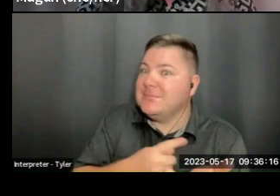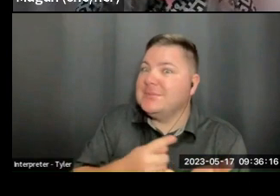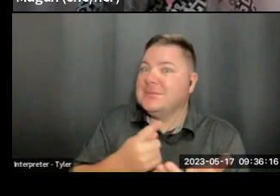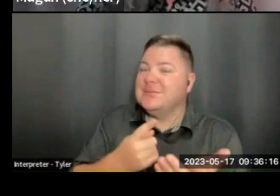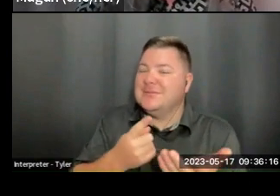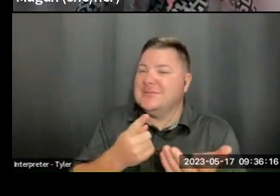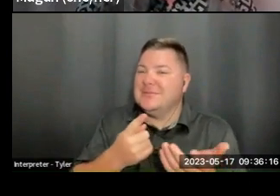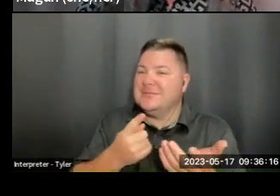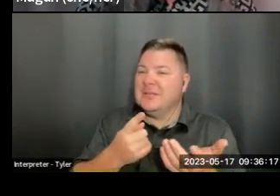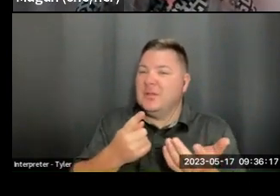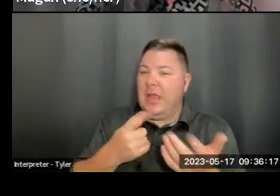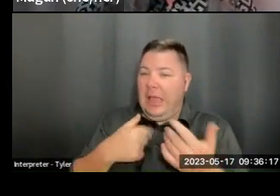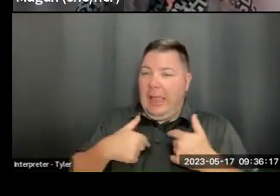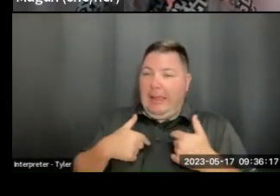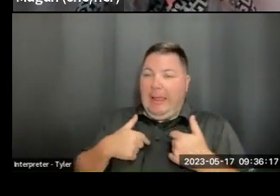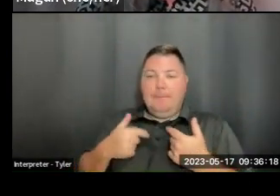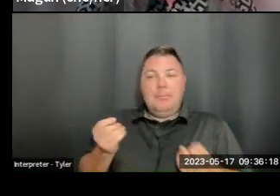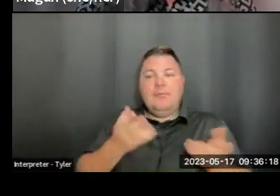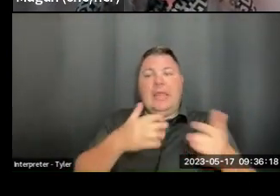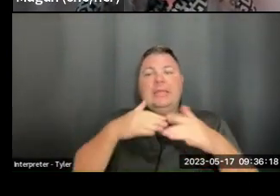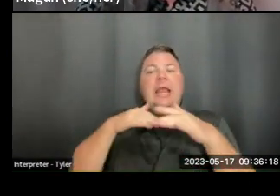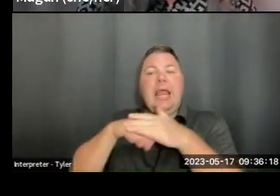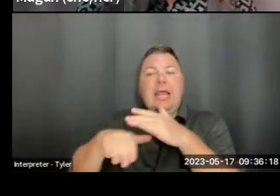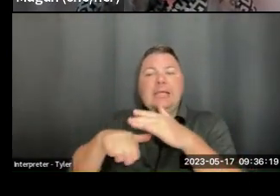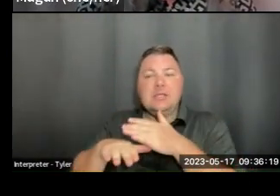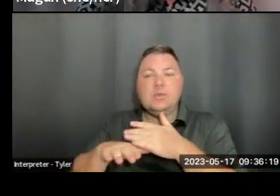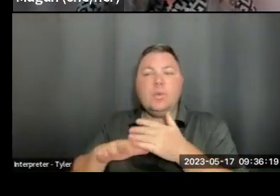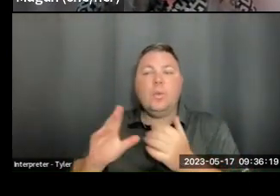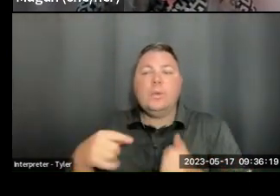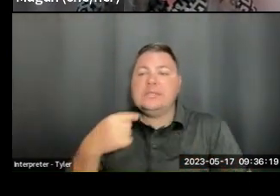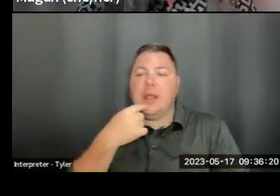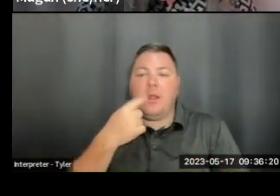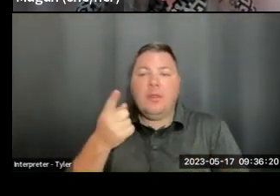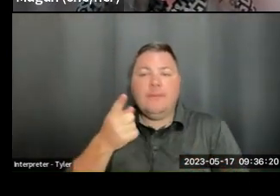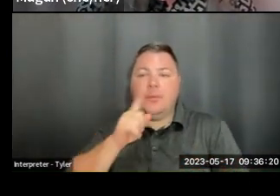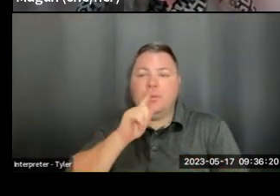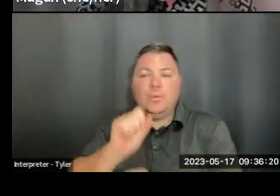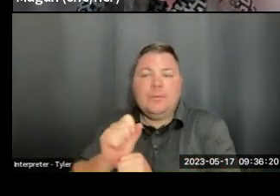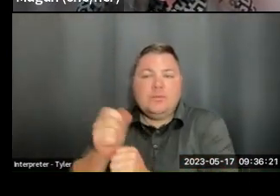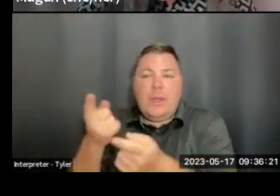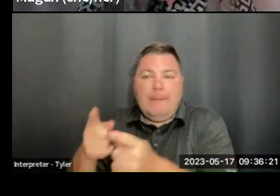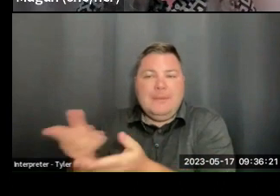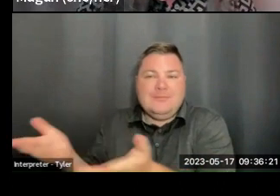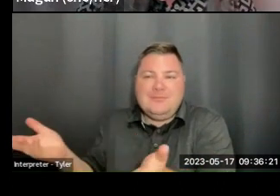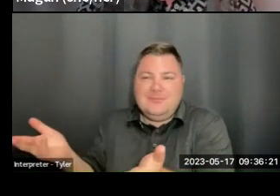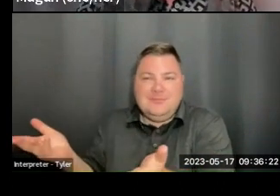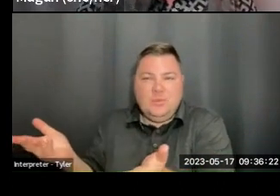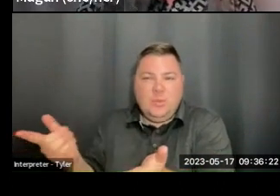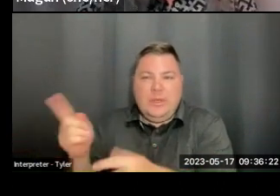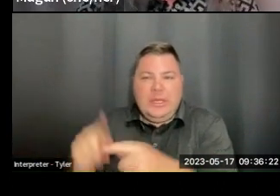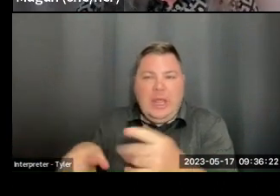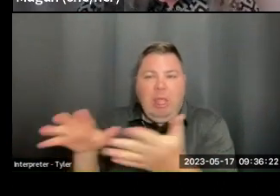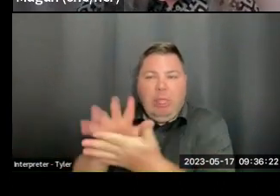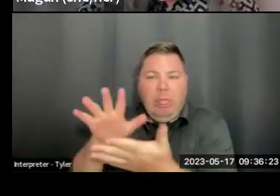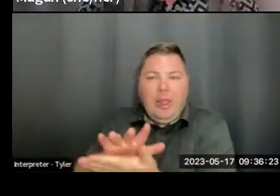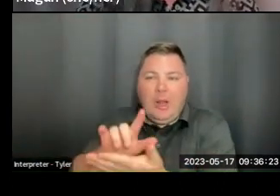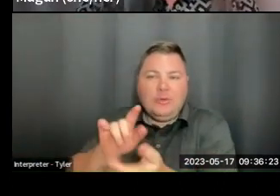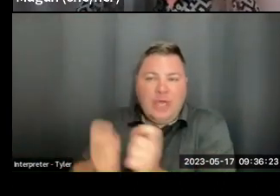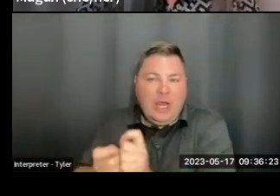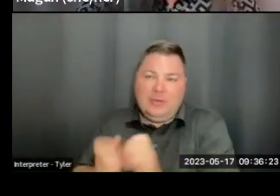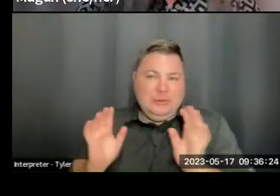would want me to describe that. It's important to know that as access providers, we tell it like it is.